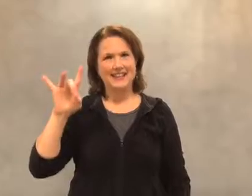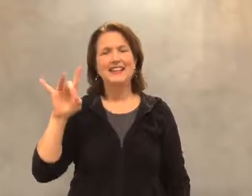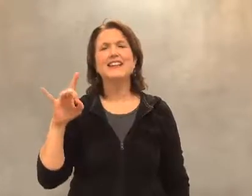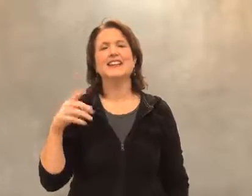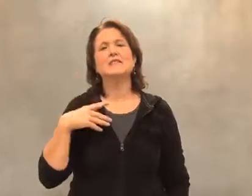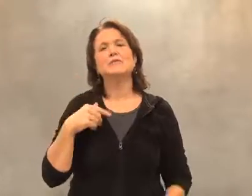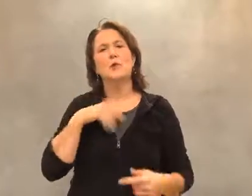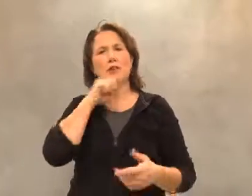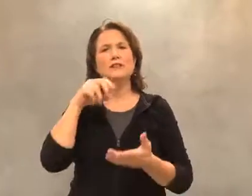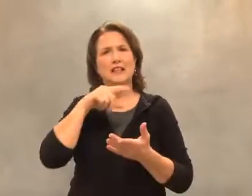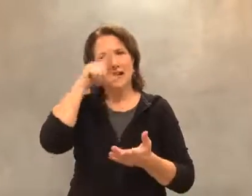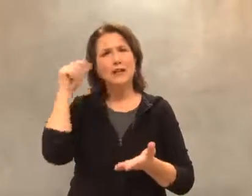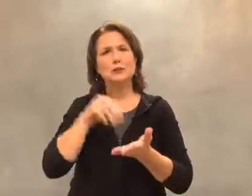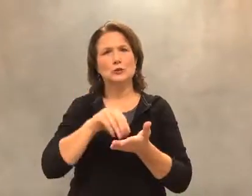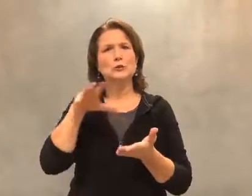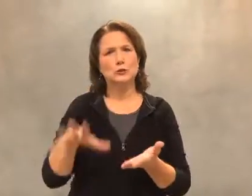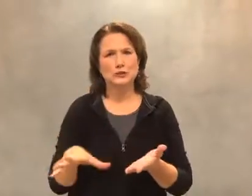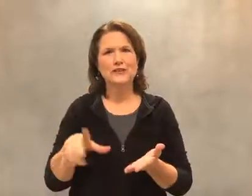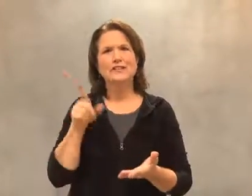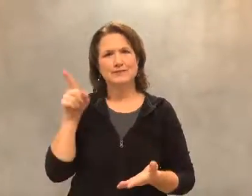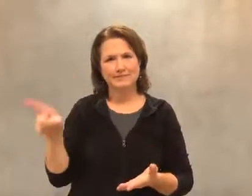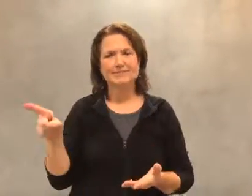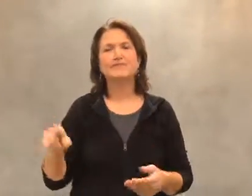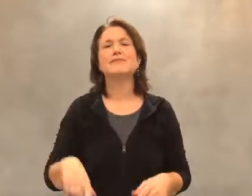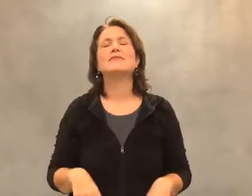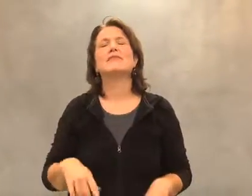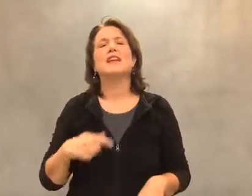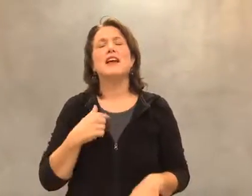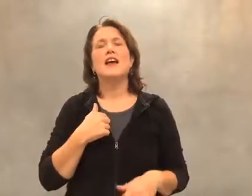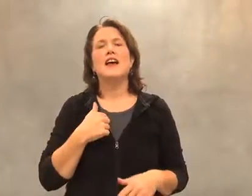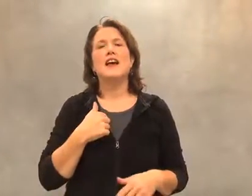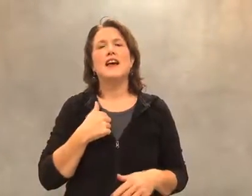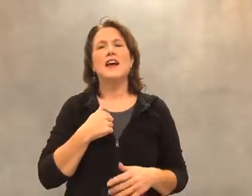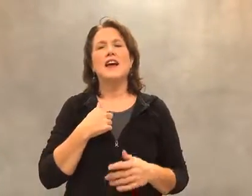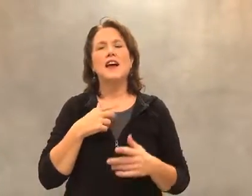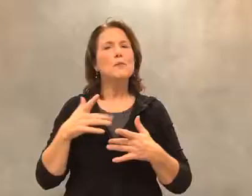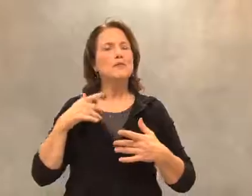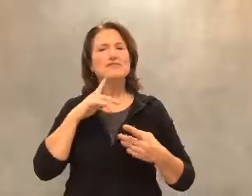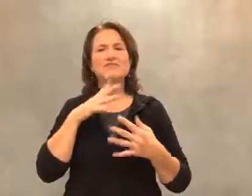I was a student at Gallaudet.